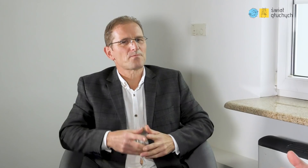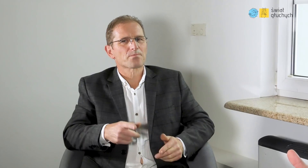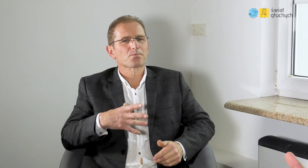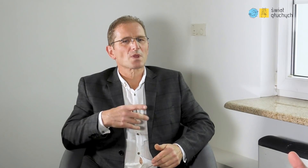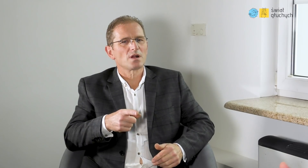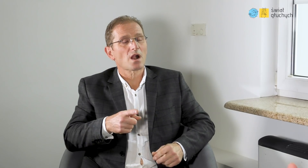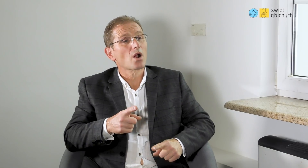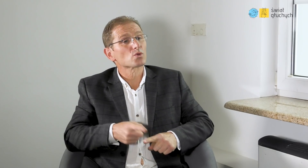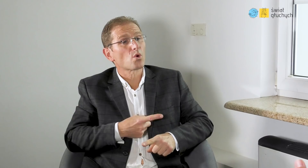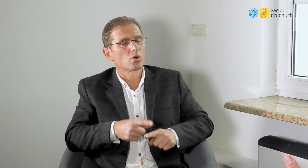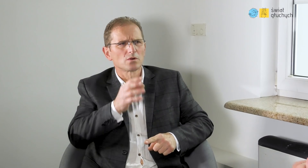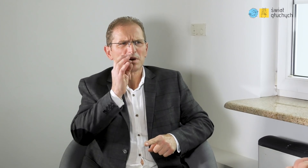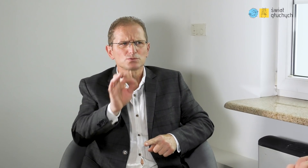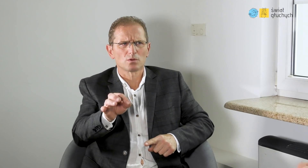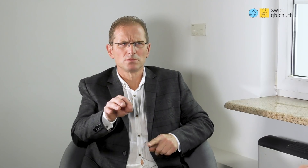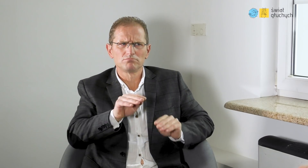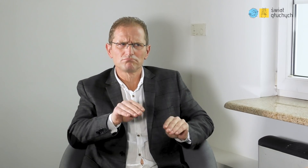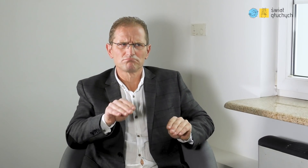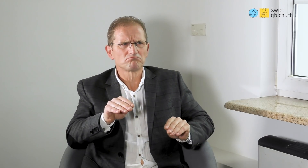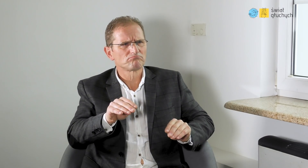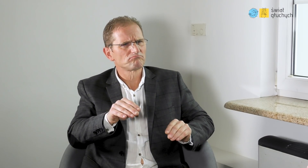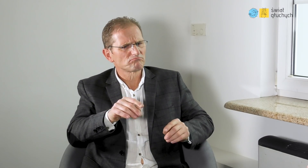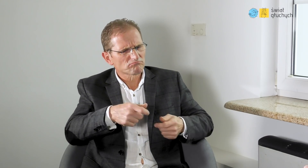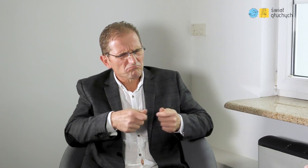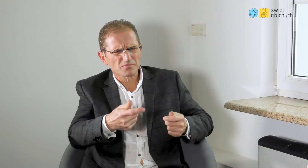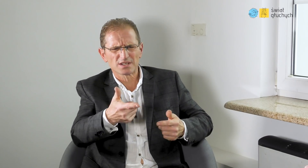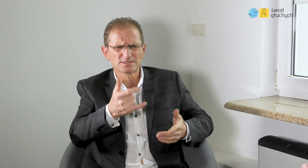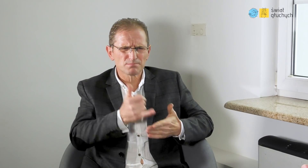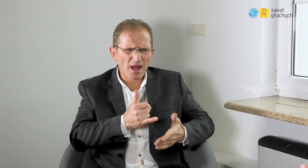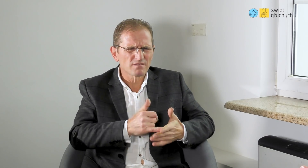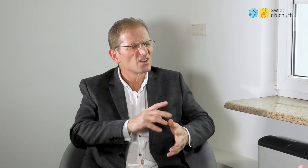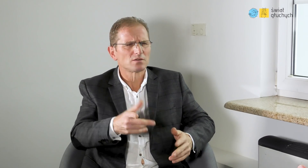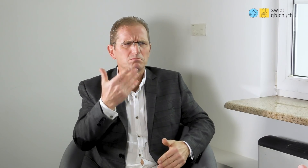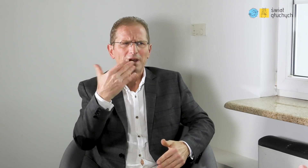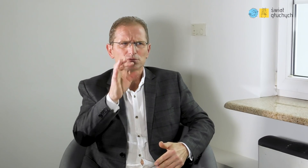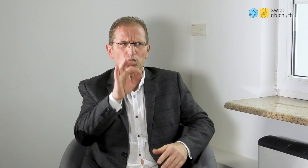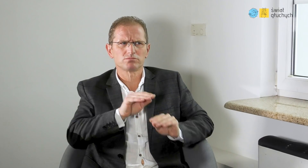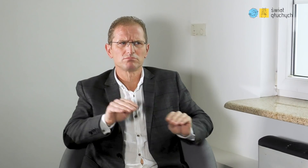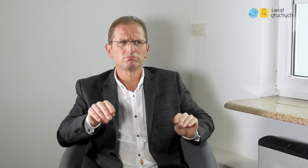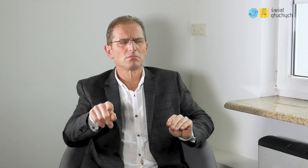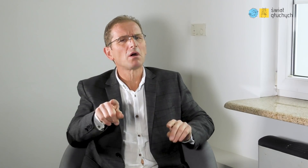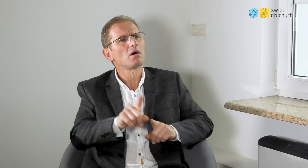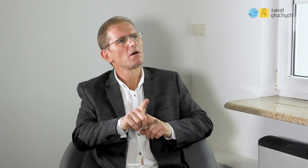The teachers prepared us very well for the turning profession. They taught us welding and a lot of other things.